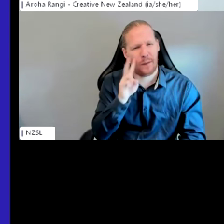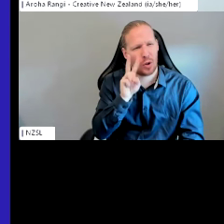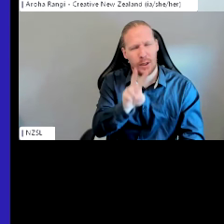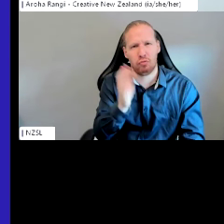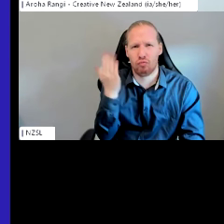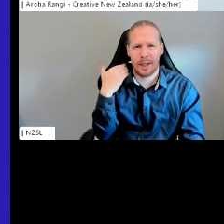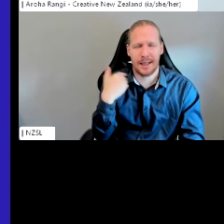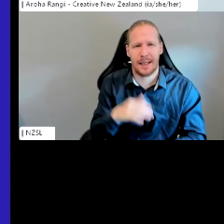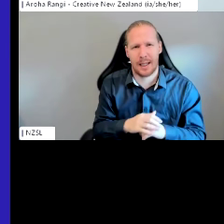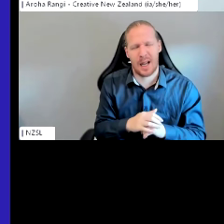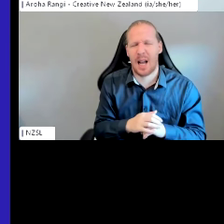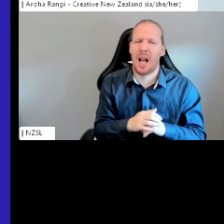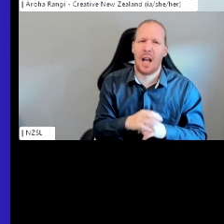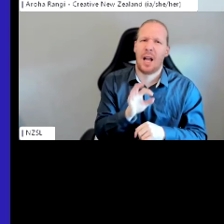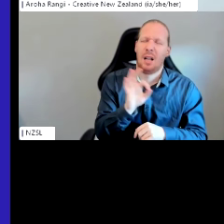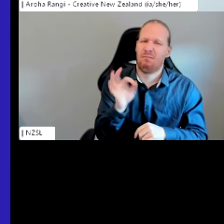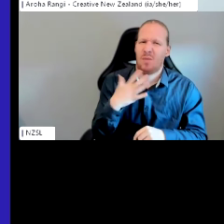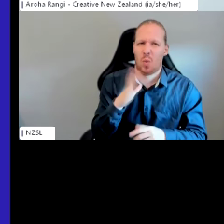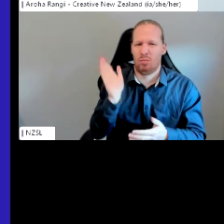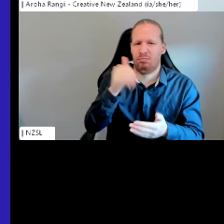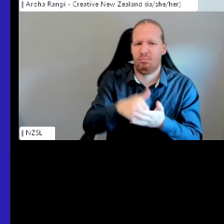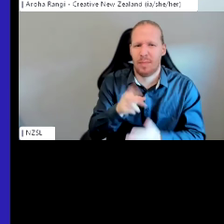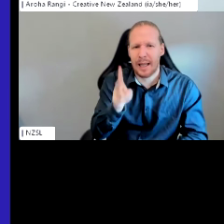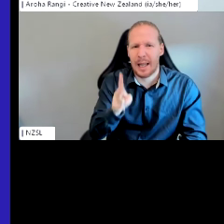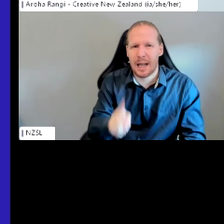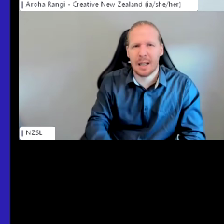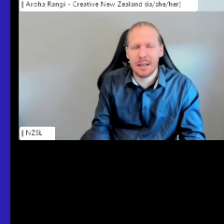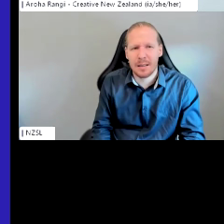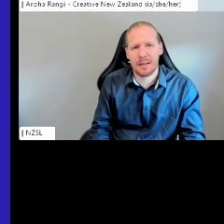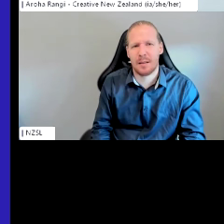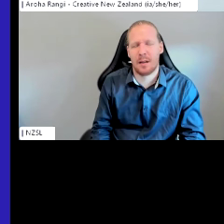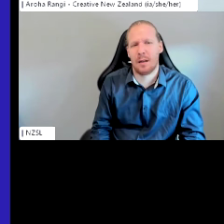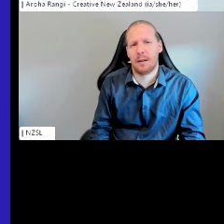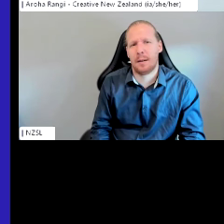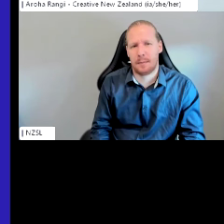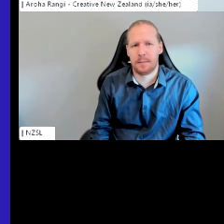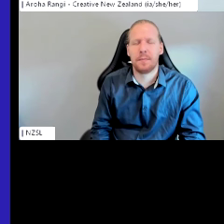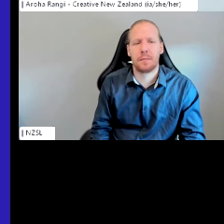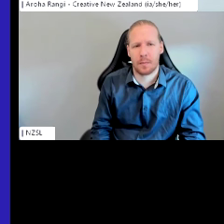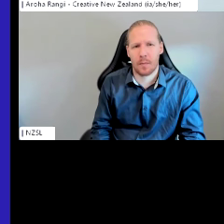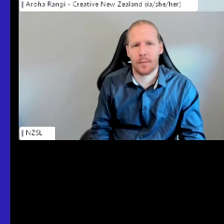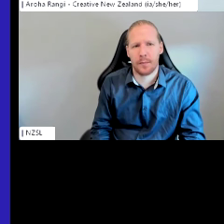just been to a, you know, a um, a comedy night. I just do want another one. and and this idea that